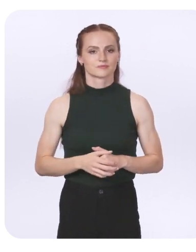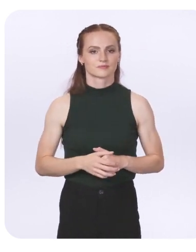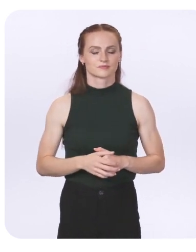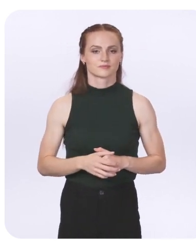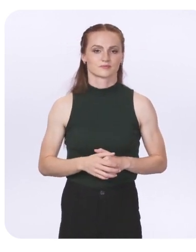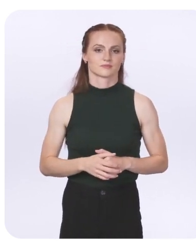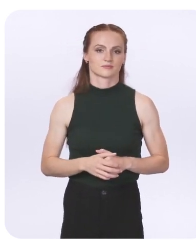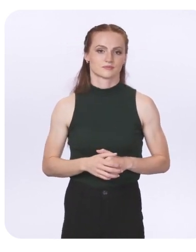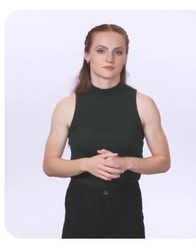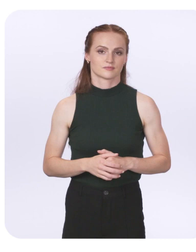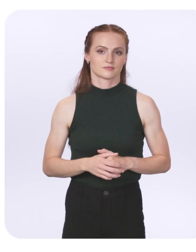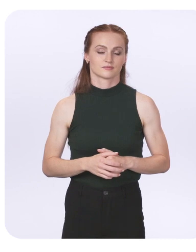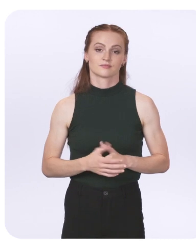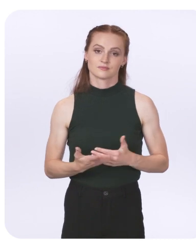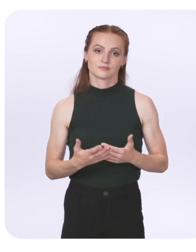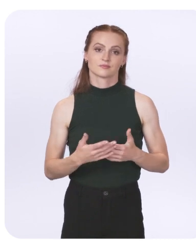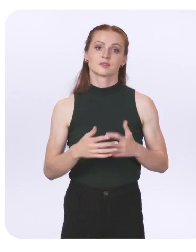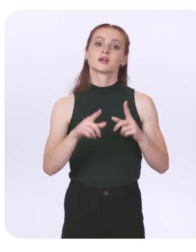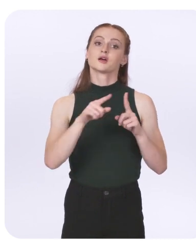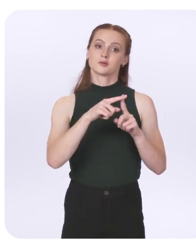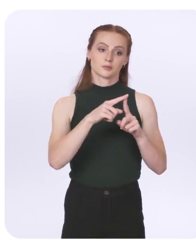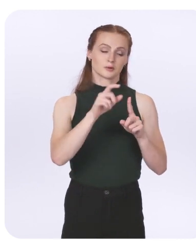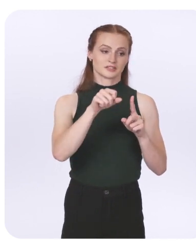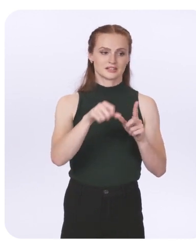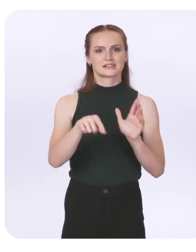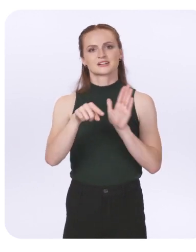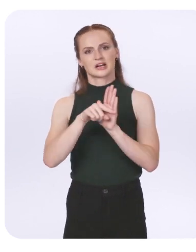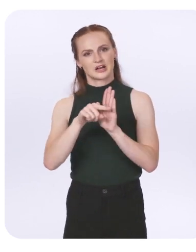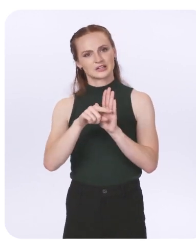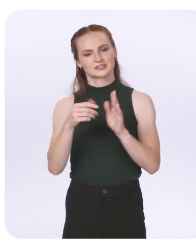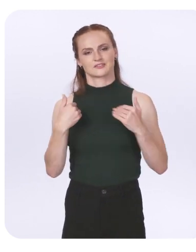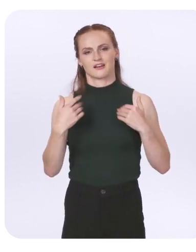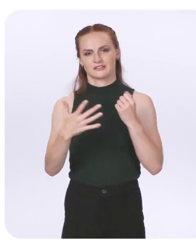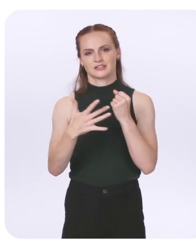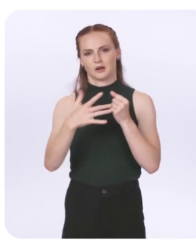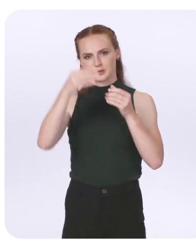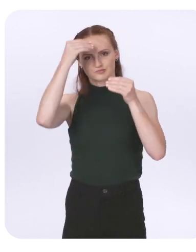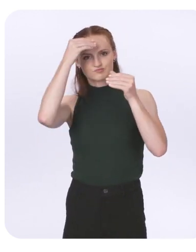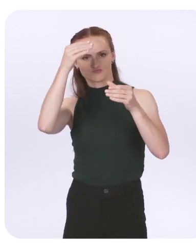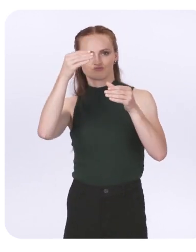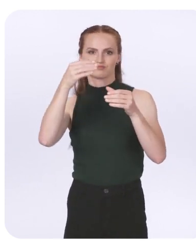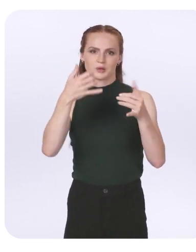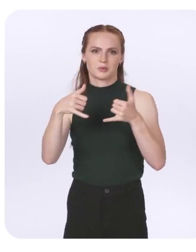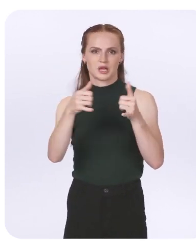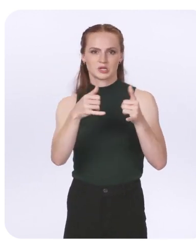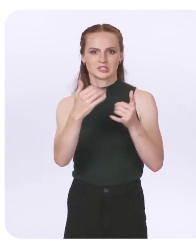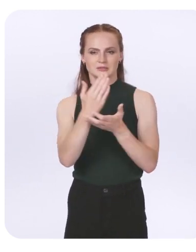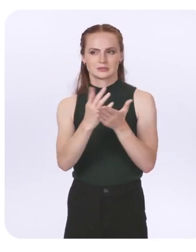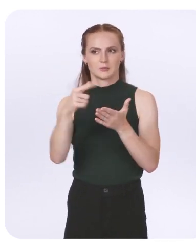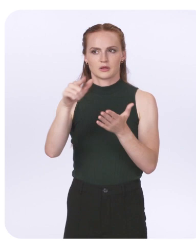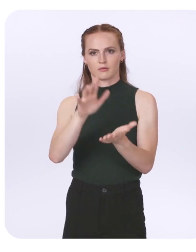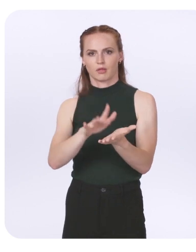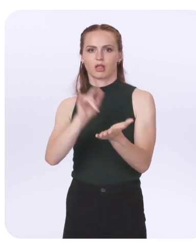Now, the flip side of having technically savvy players is that some started to exploit vulnerabilities in a malicious way.